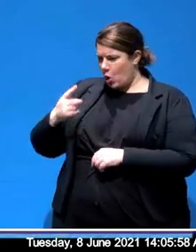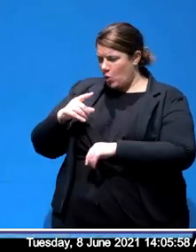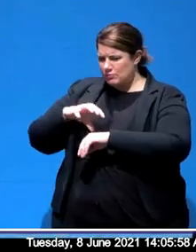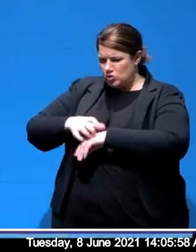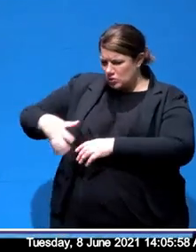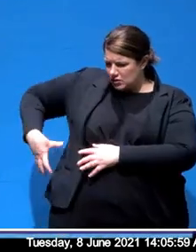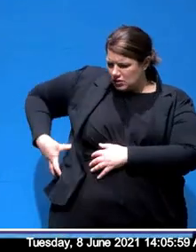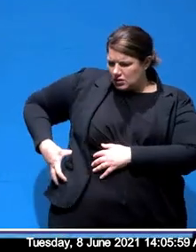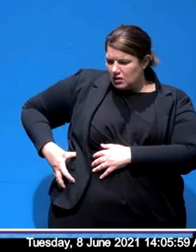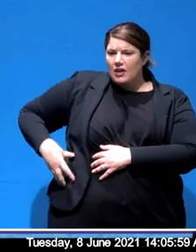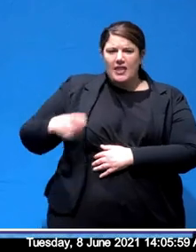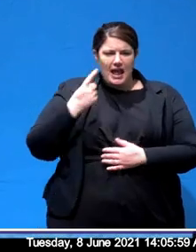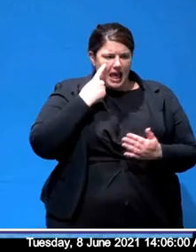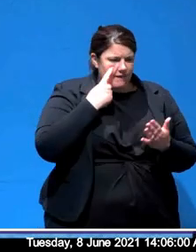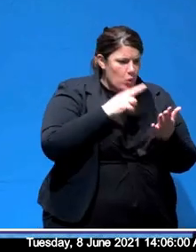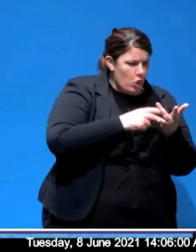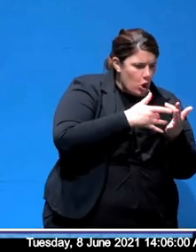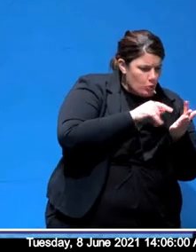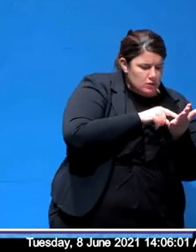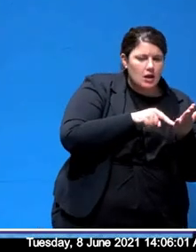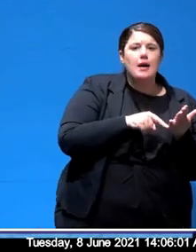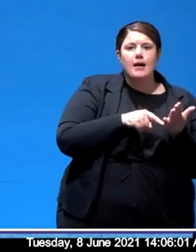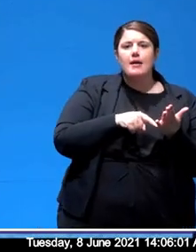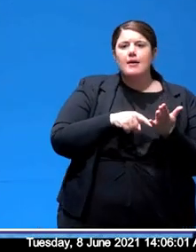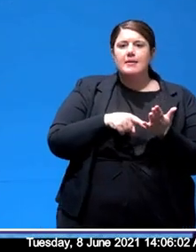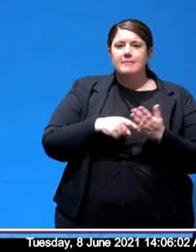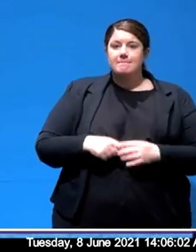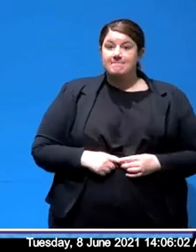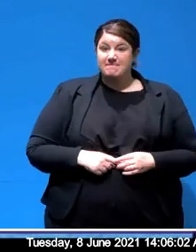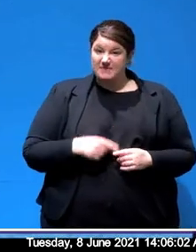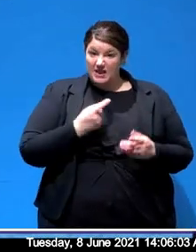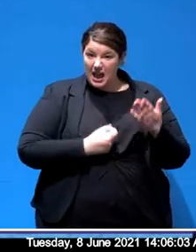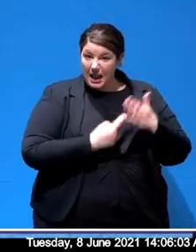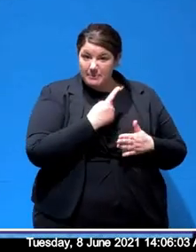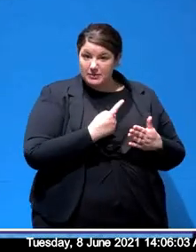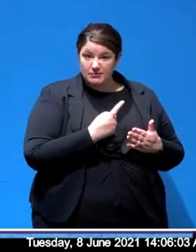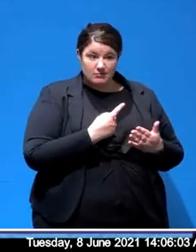I understand that, yes. You are not able to say whether it happened one way or the other; is that right?